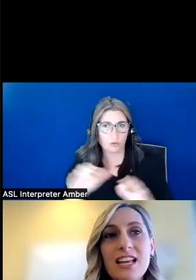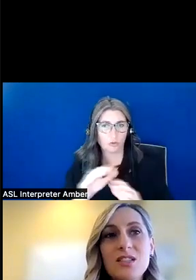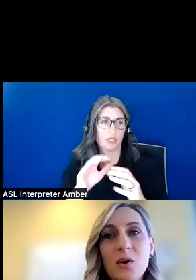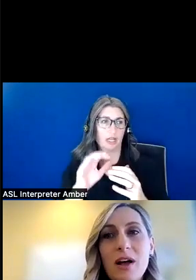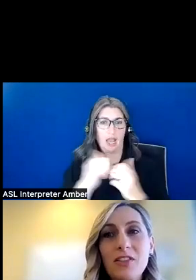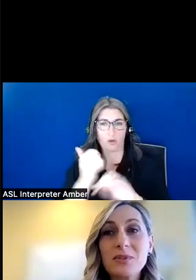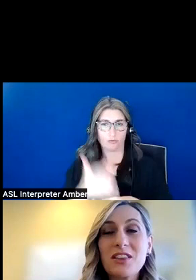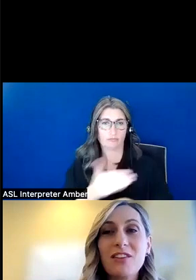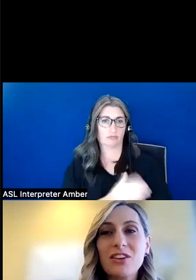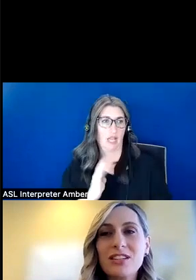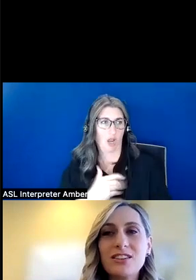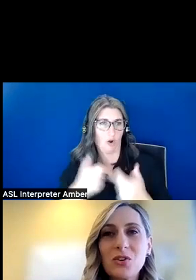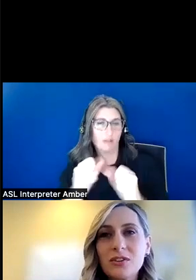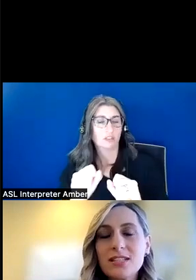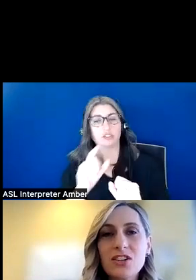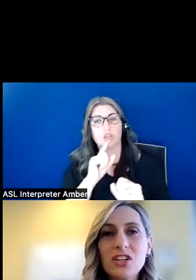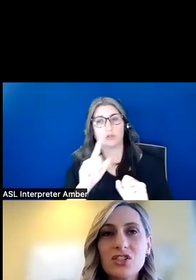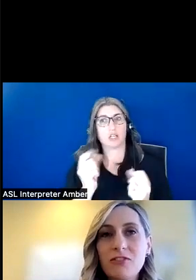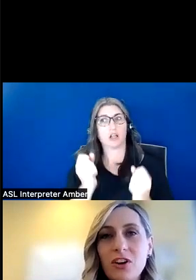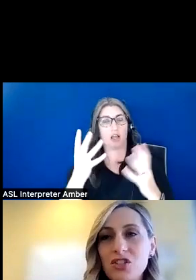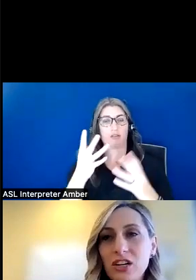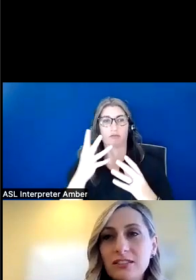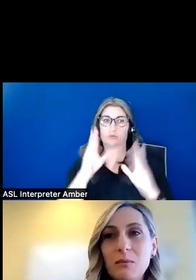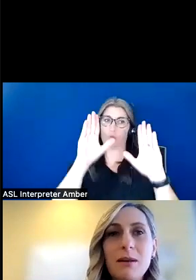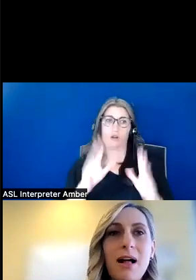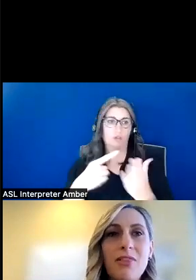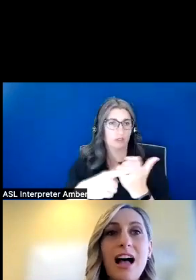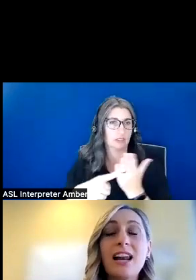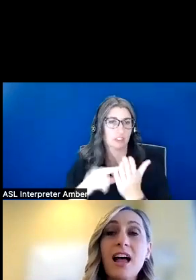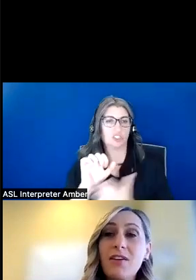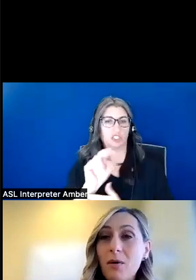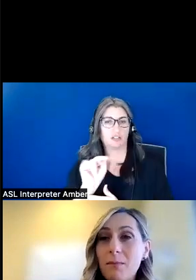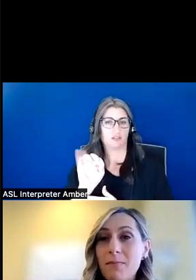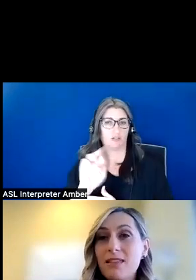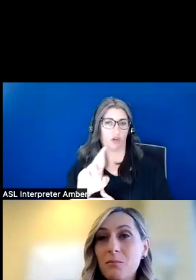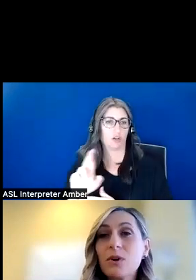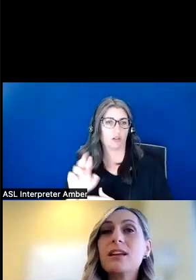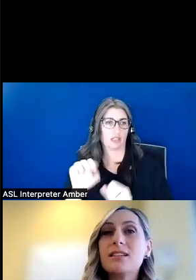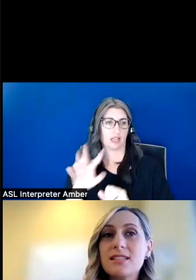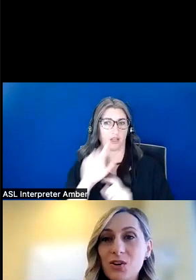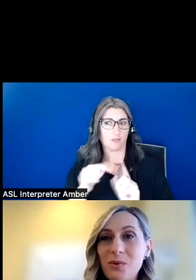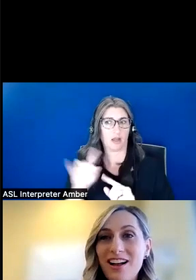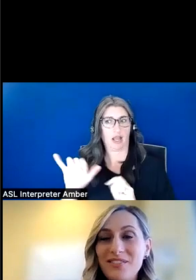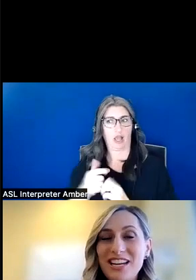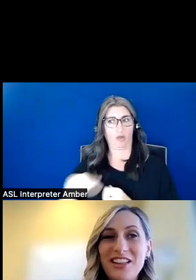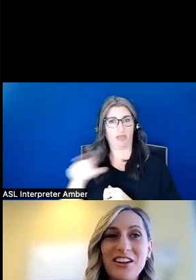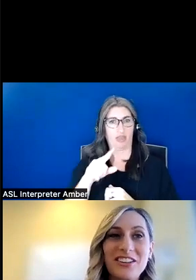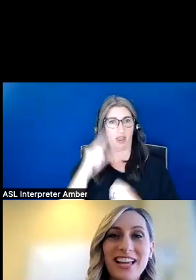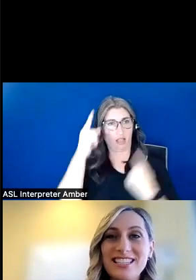So, I think there was a lot of good internal discussion, and Jennifer can share a little bit about that, of how it made them really consider what kind of data they're collecting